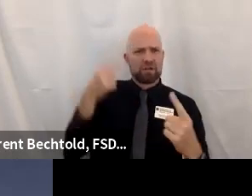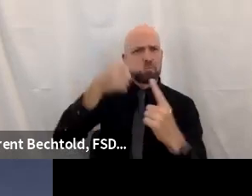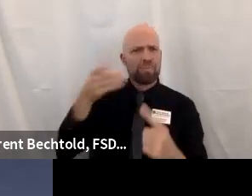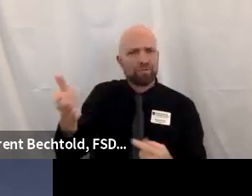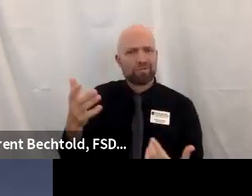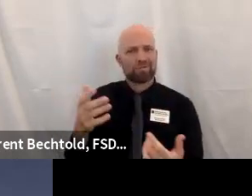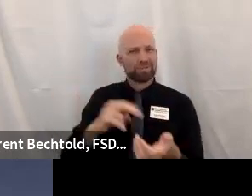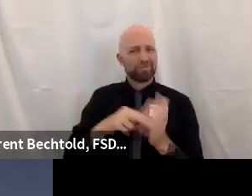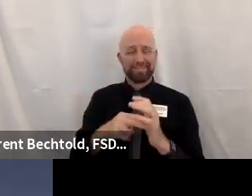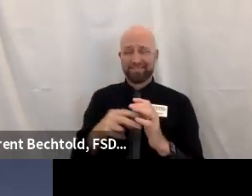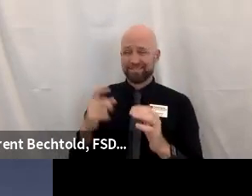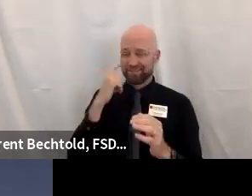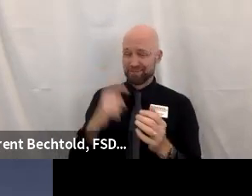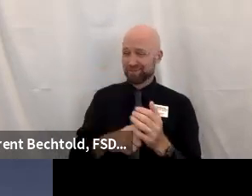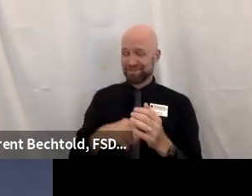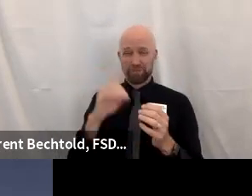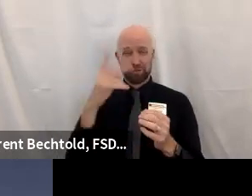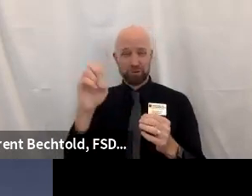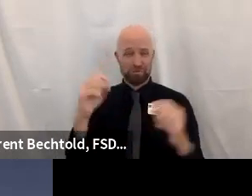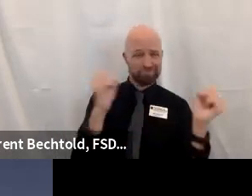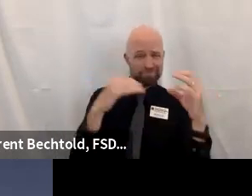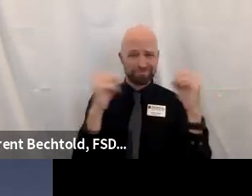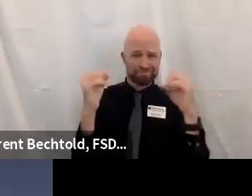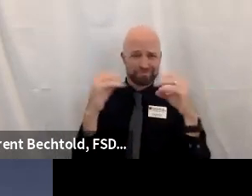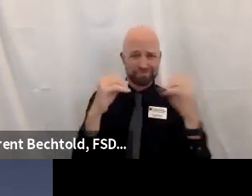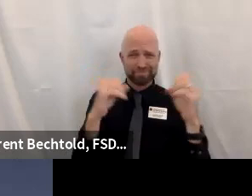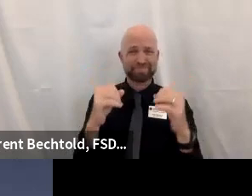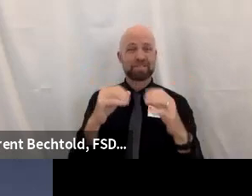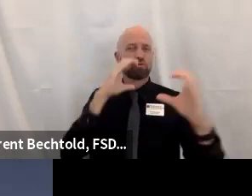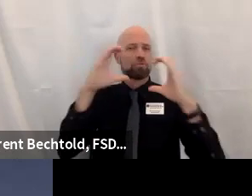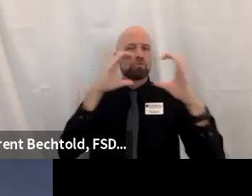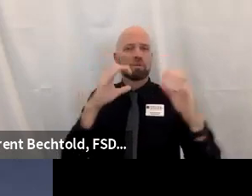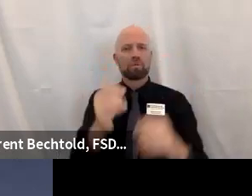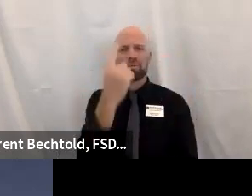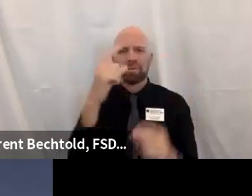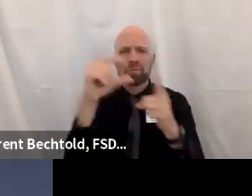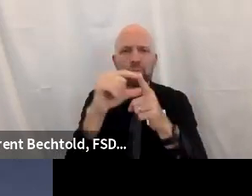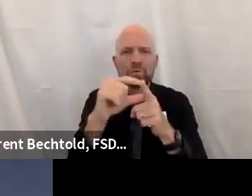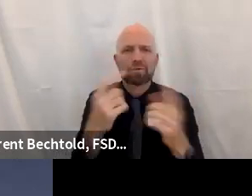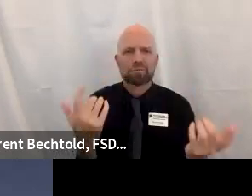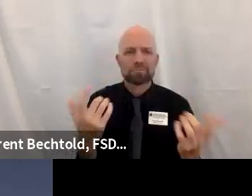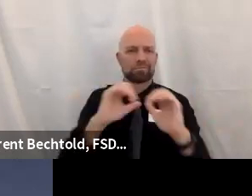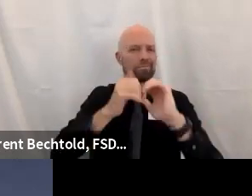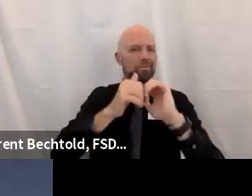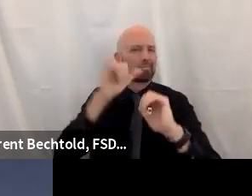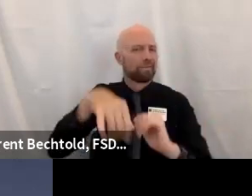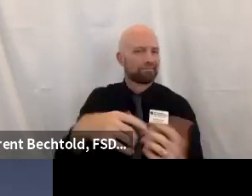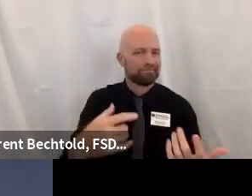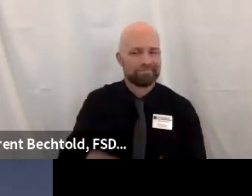"So I guess you have a point there" meaning... Did you notice what they're going back and forth about? They're communicating with only one word.